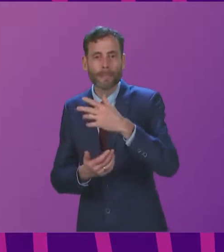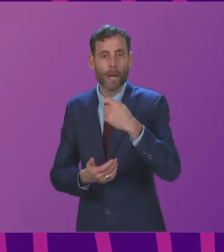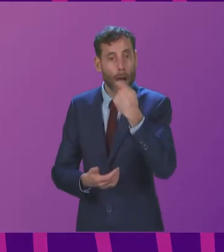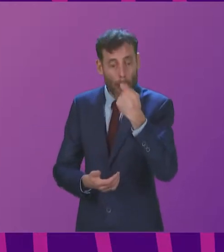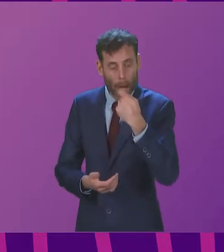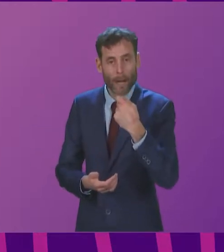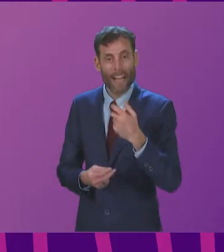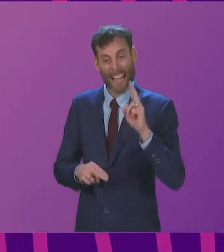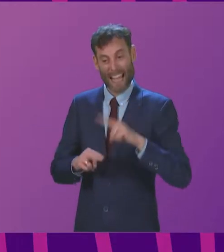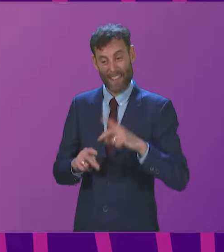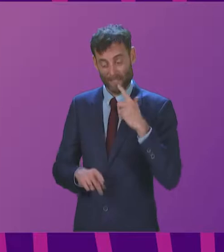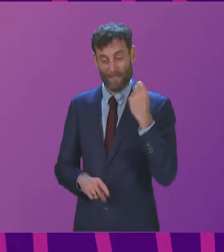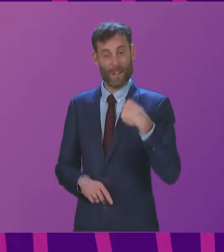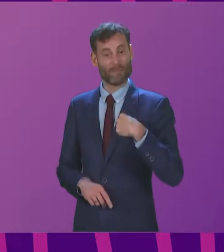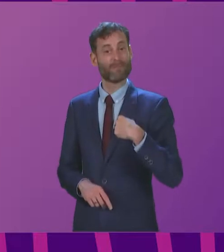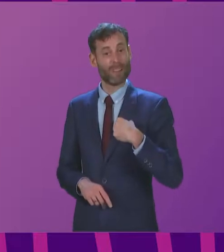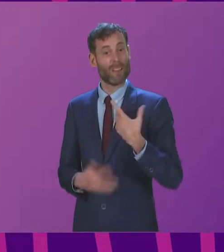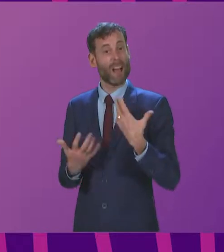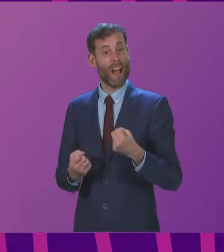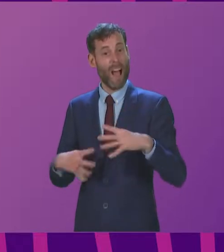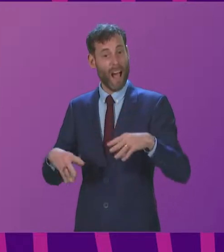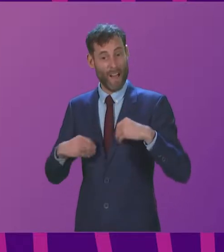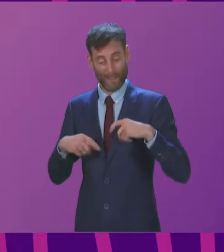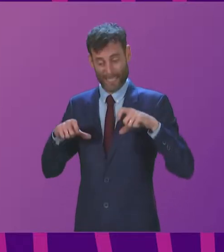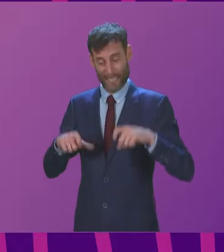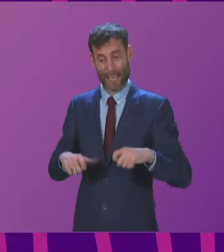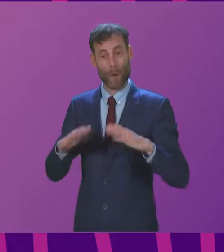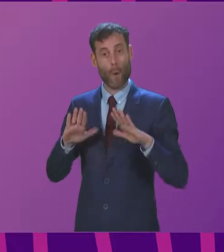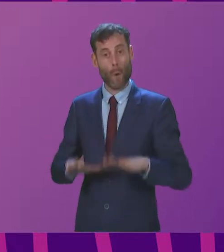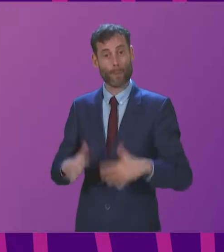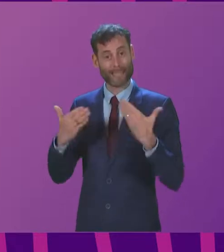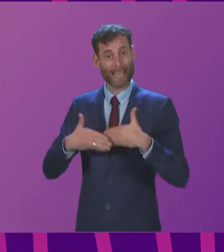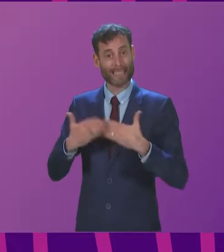positive for Covid and self-isolates for 10 days, and therefore has a certain immunity,